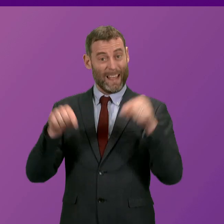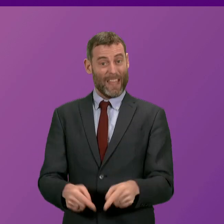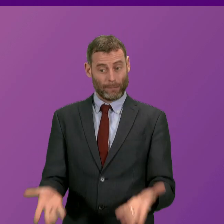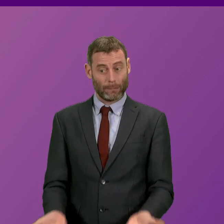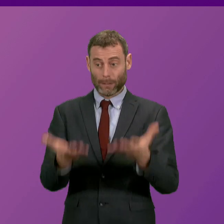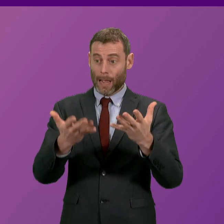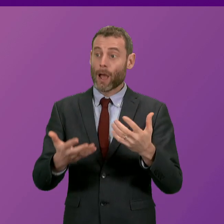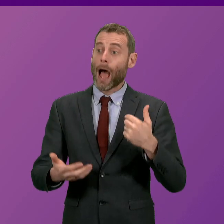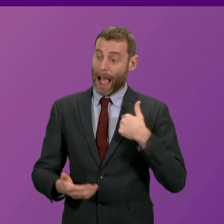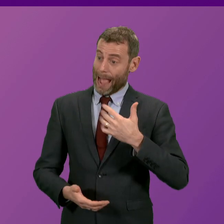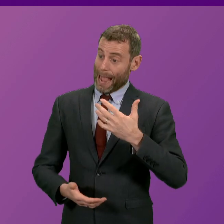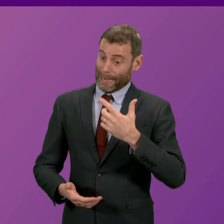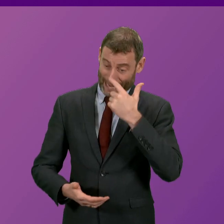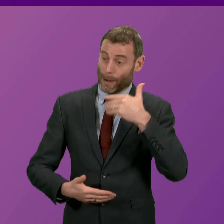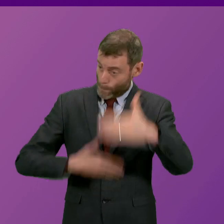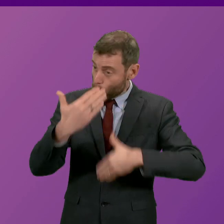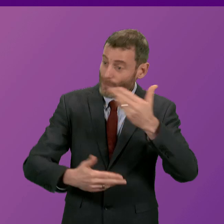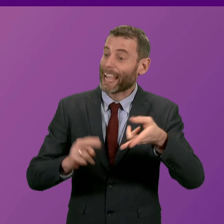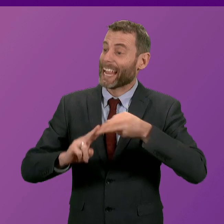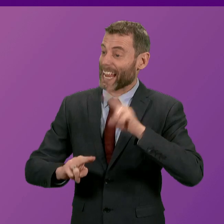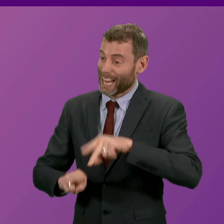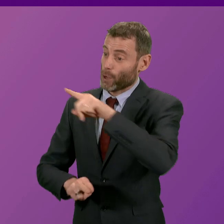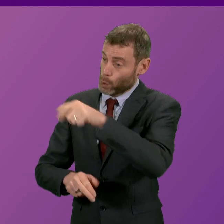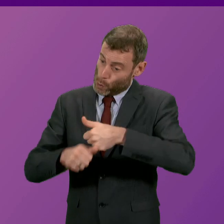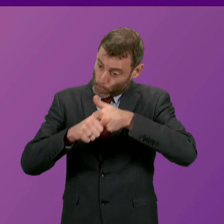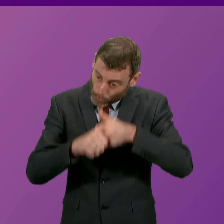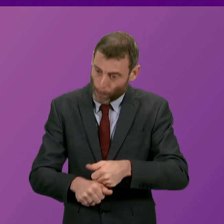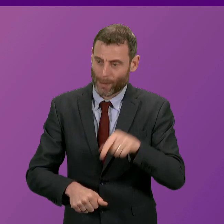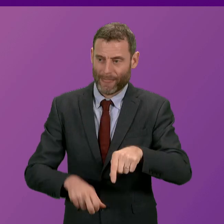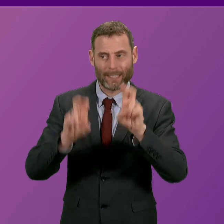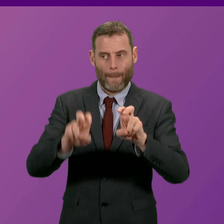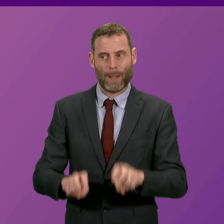the Scottish Government’s budget, which will repair the damage from the Labour